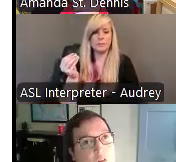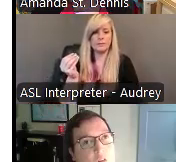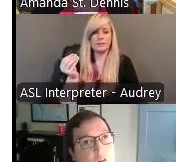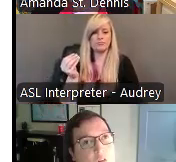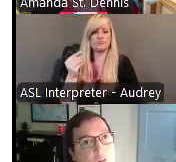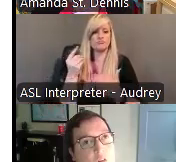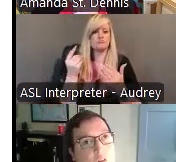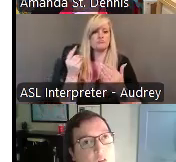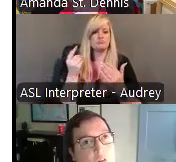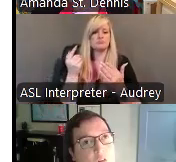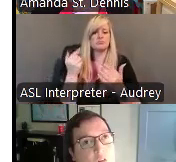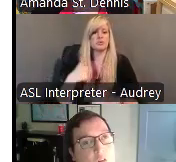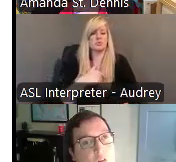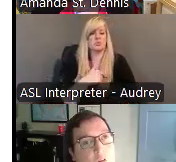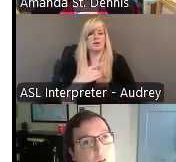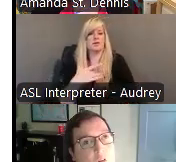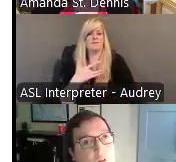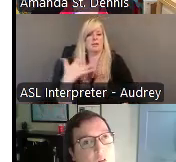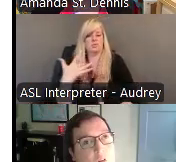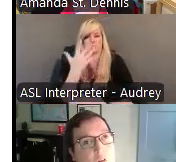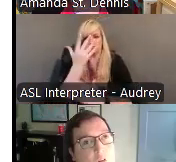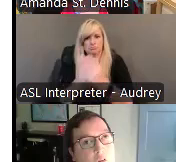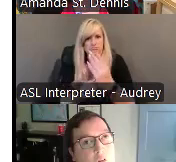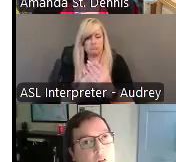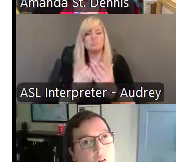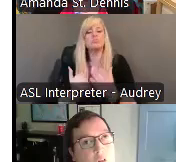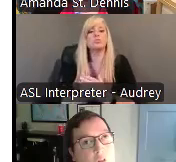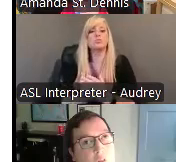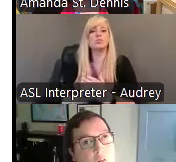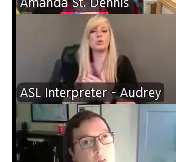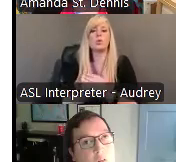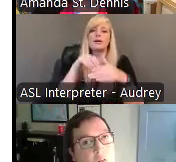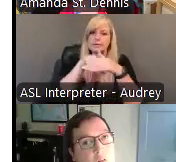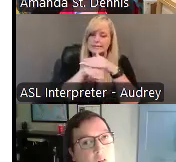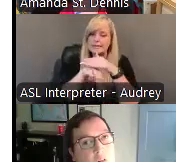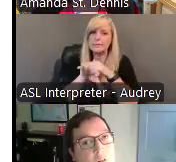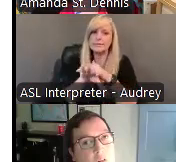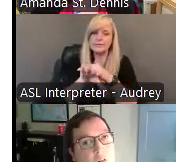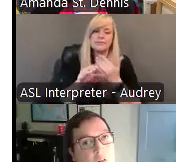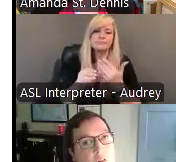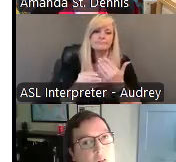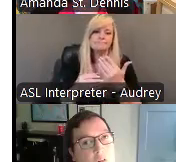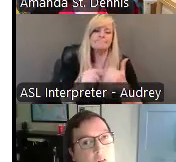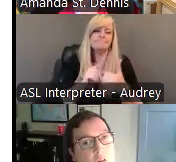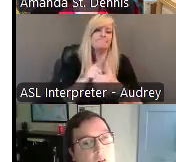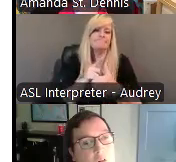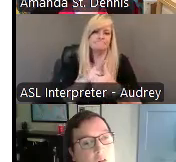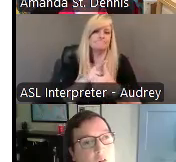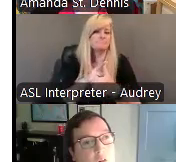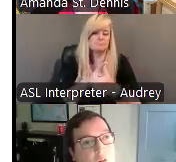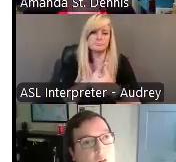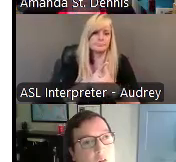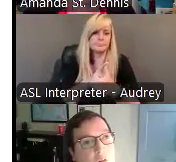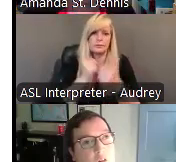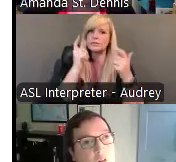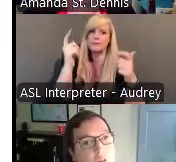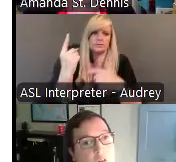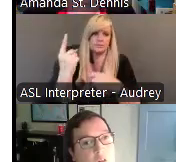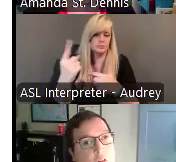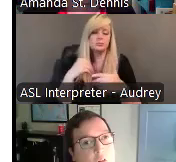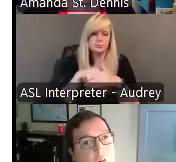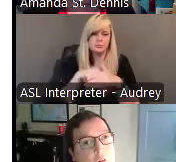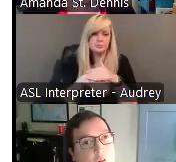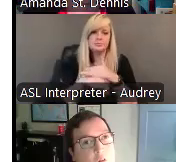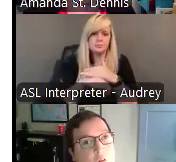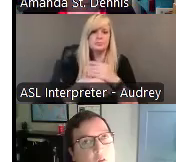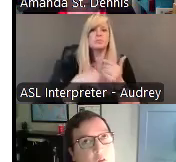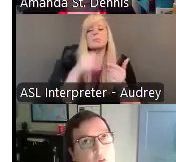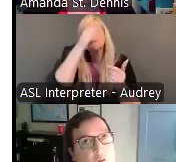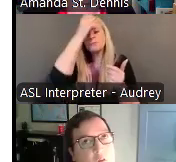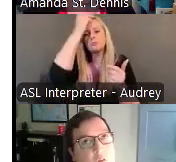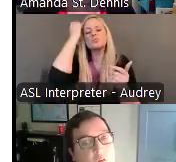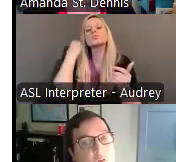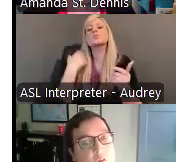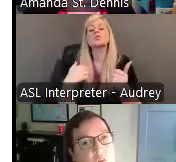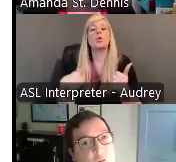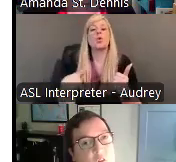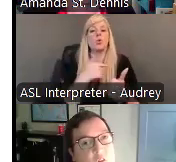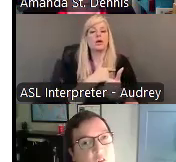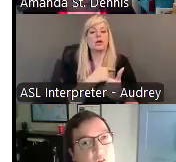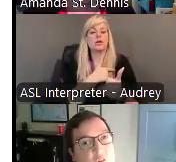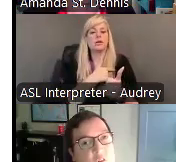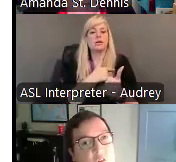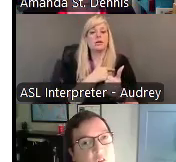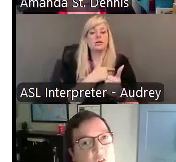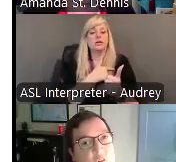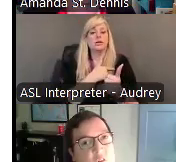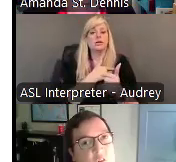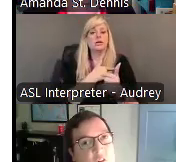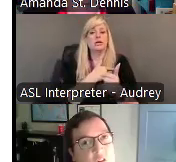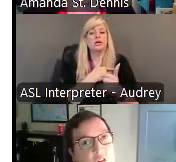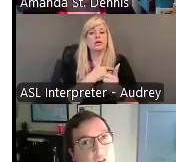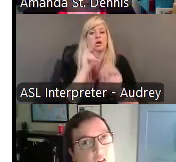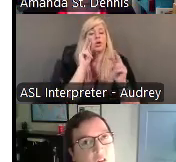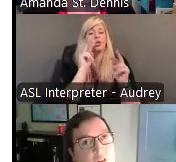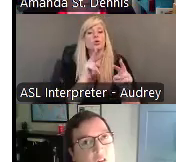lacking? Our biggest one was accessibility. So we took the family engagement in research course